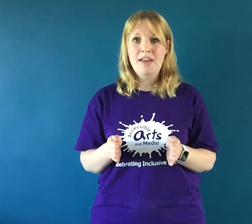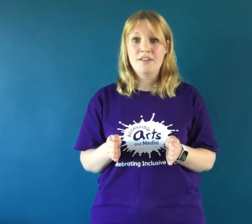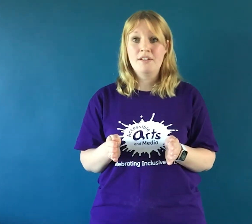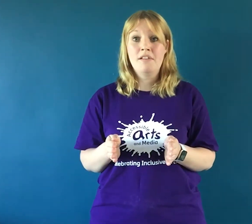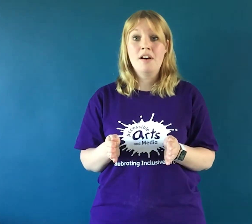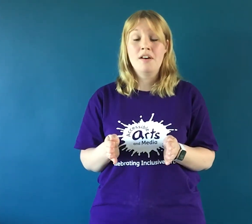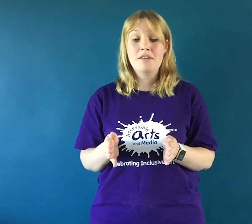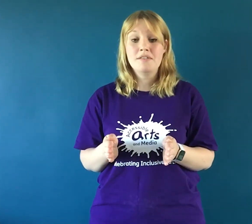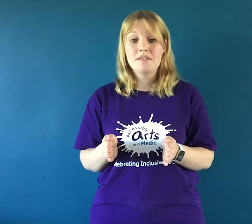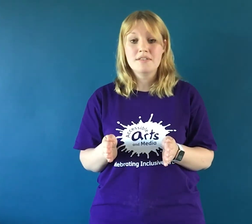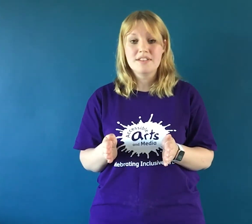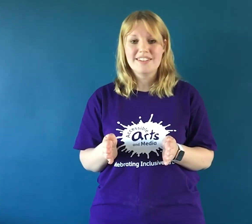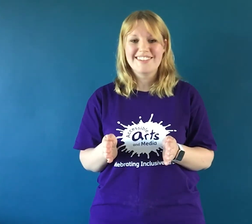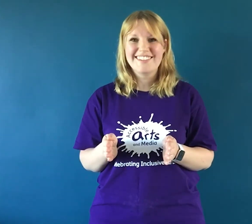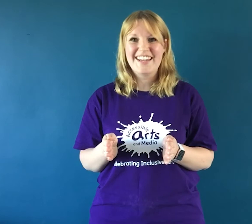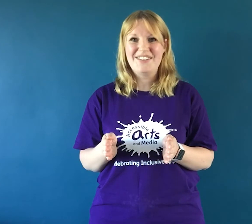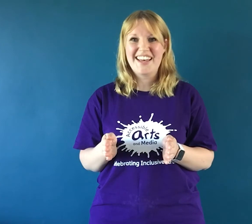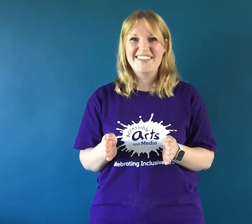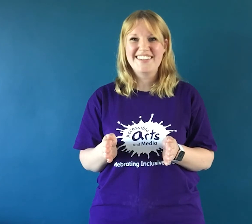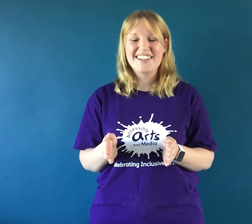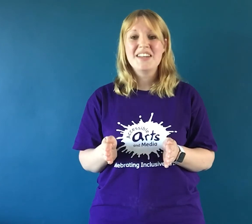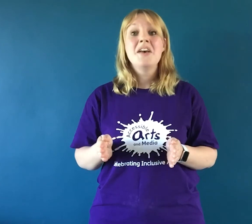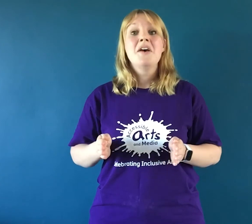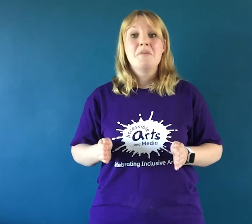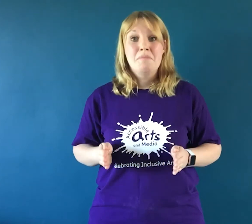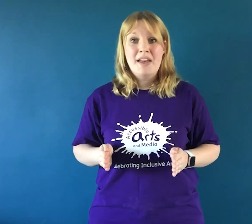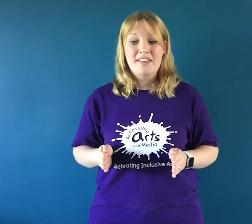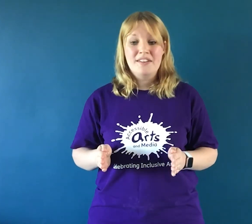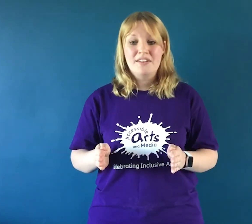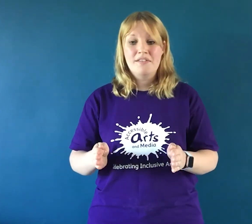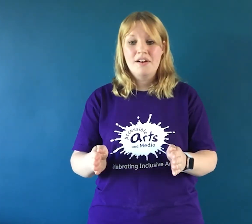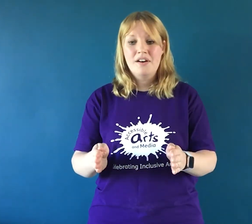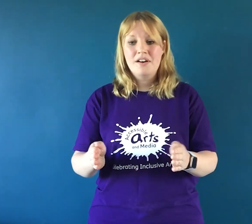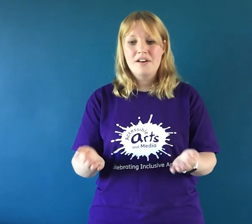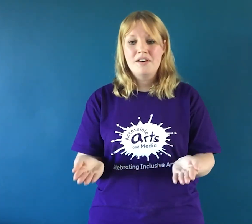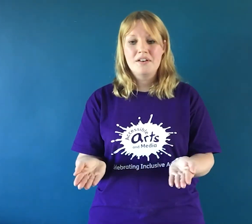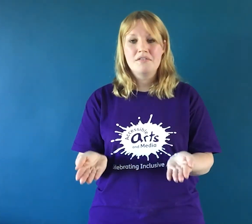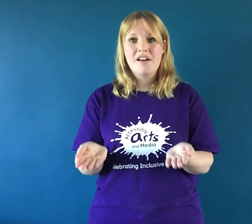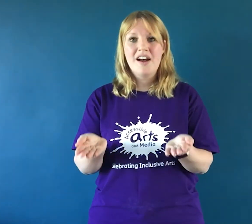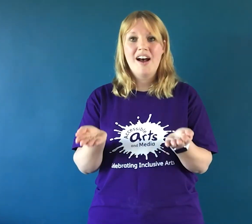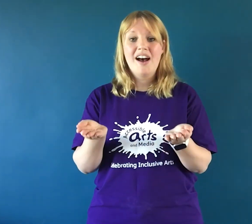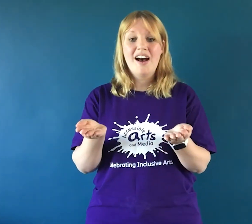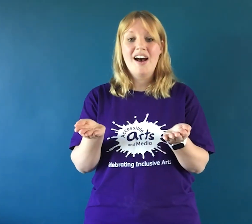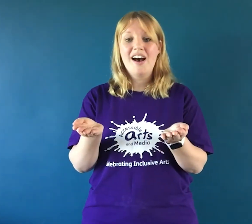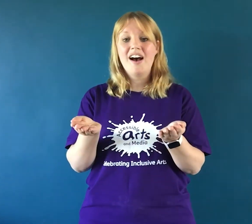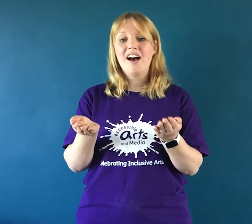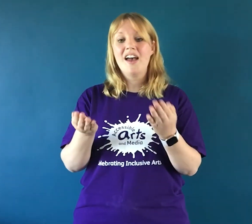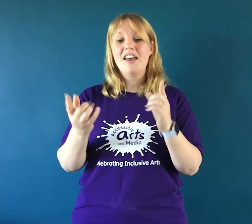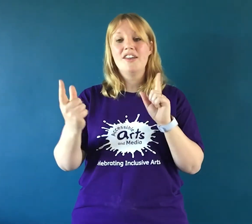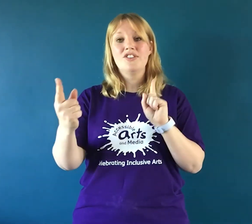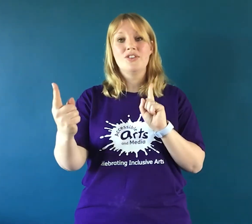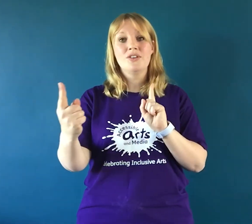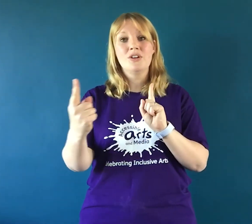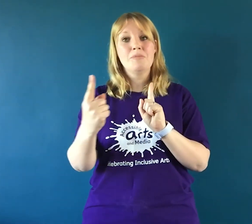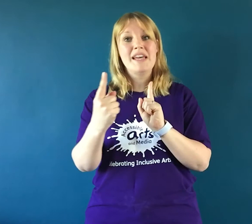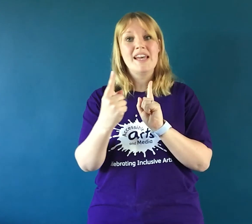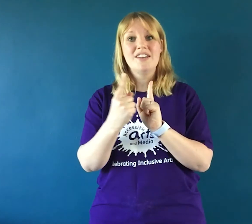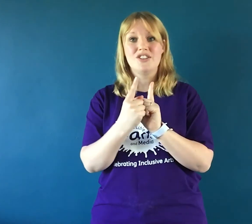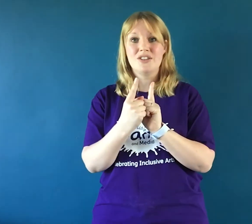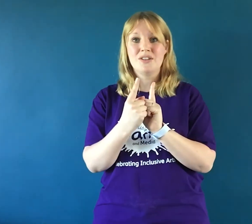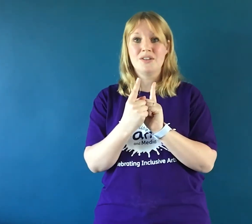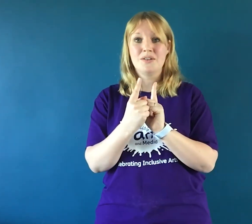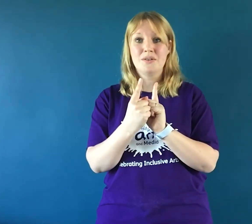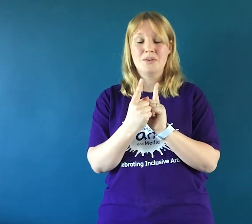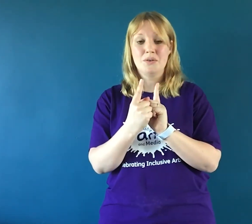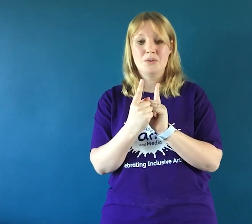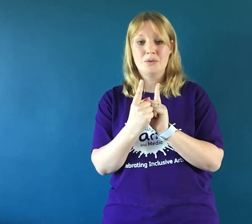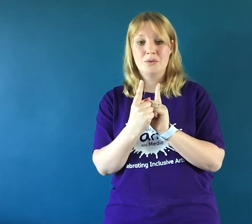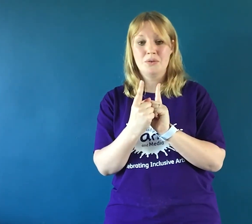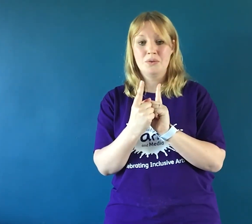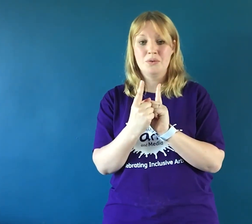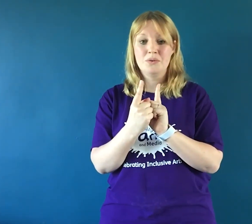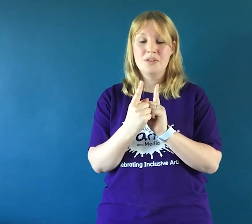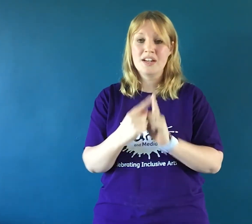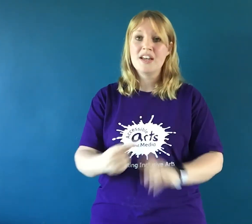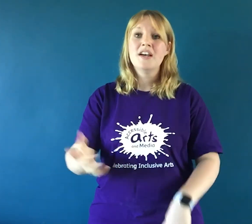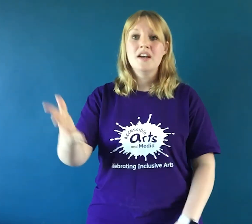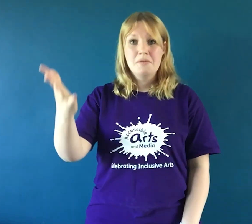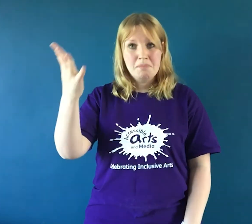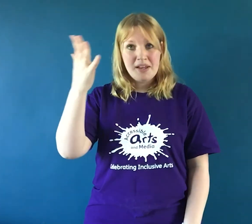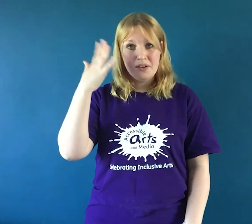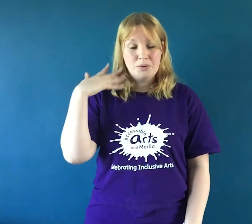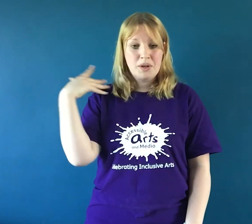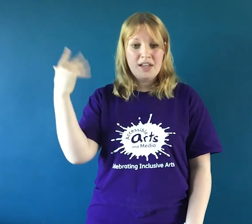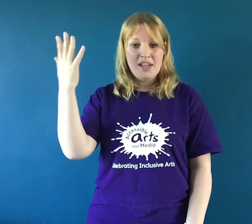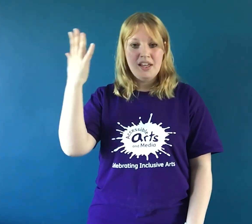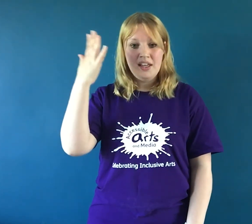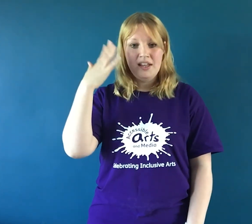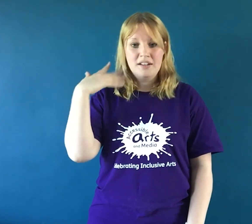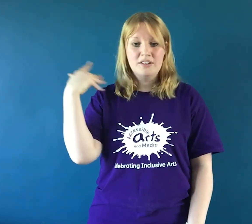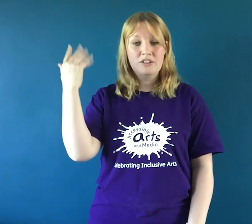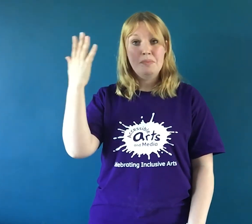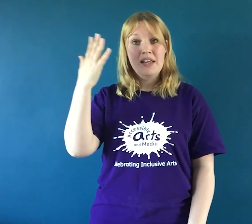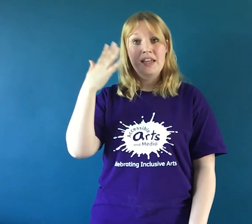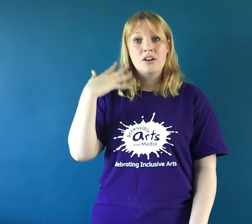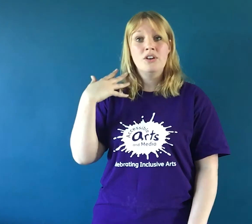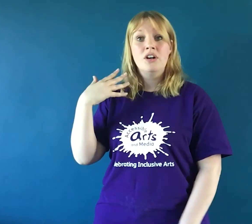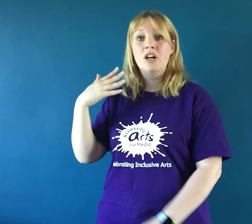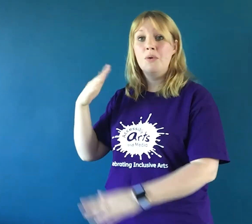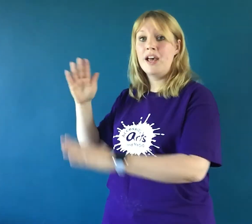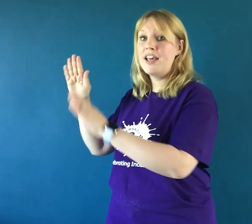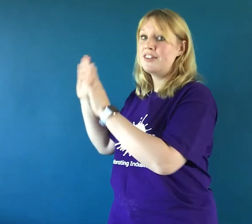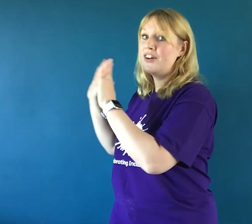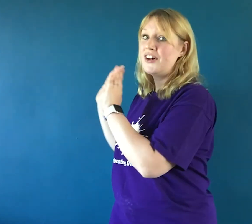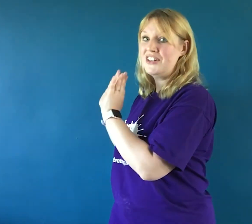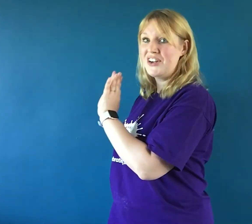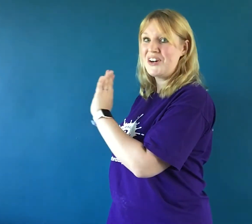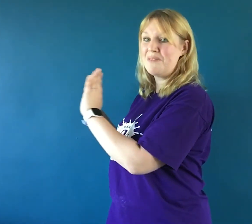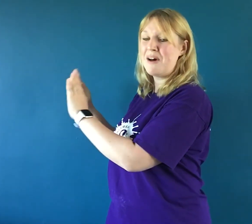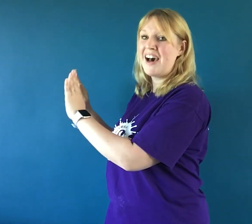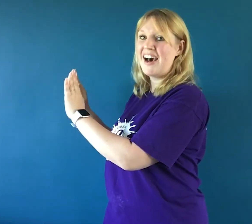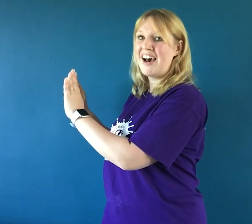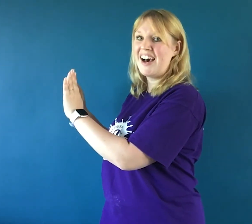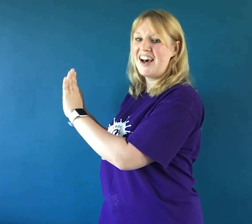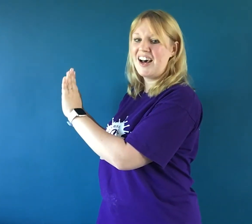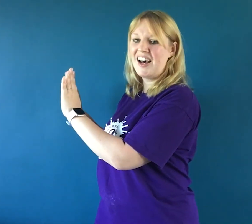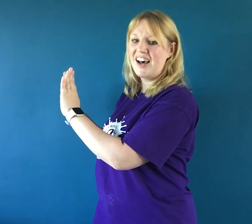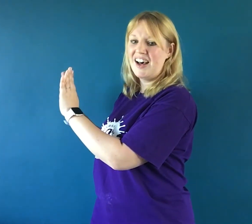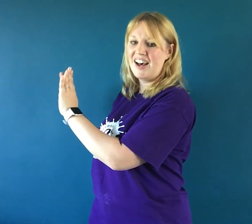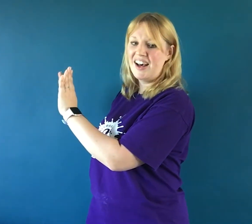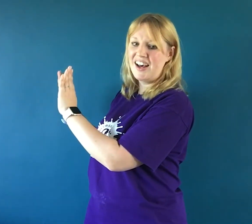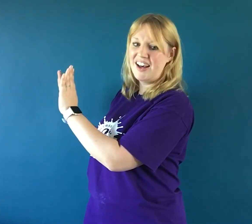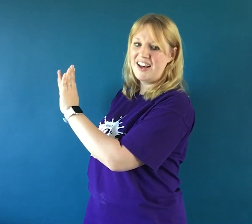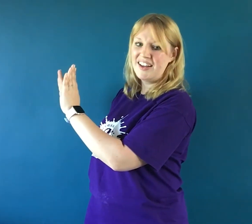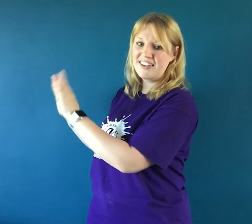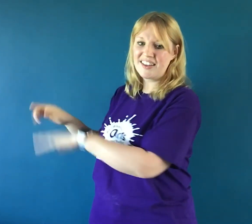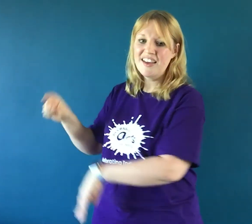May the road. Here we go. May the road rise to meet you. May the wind be always on your back.